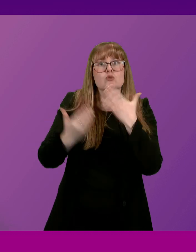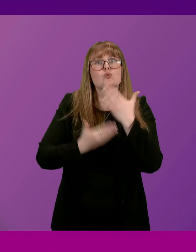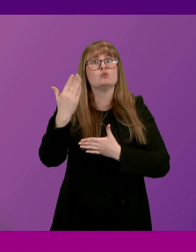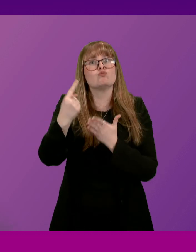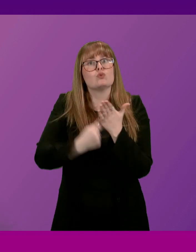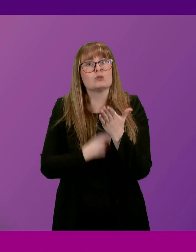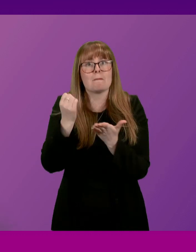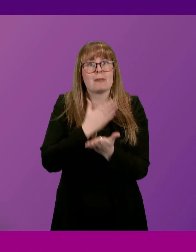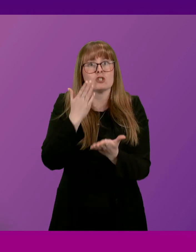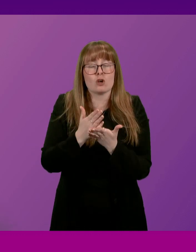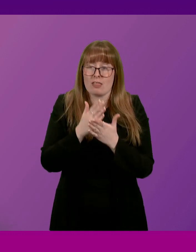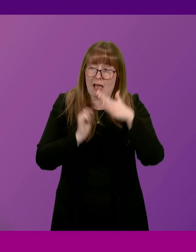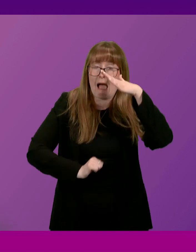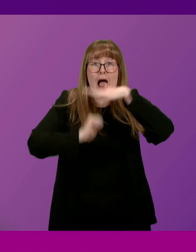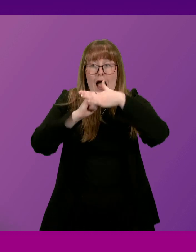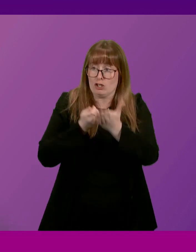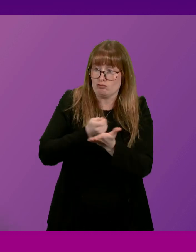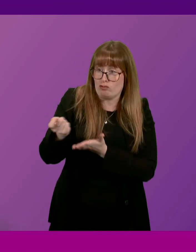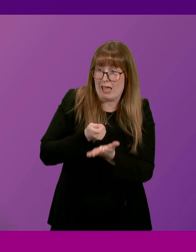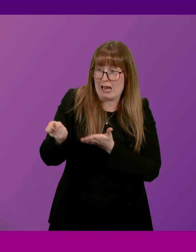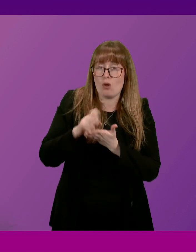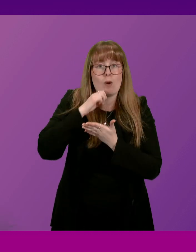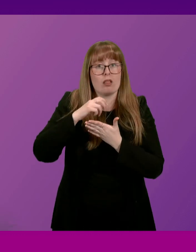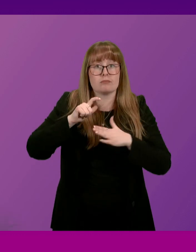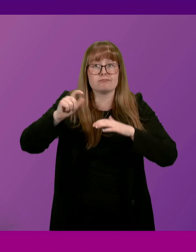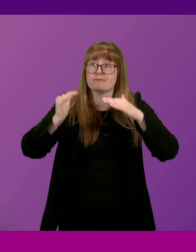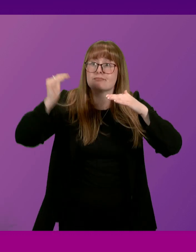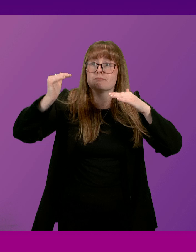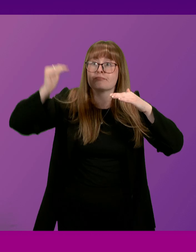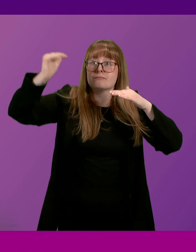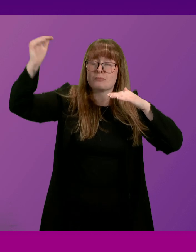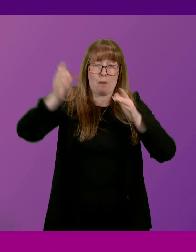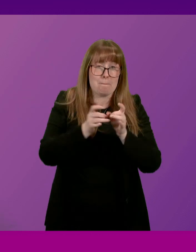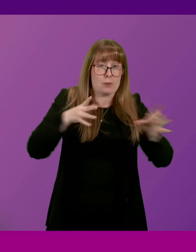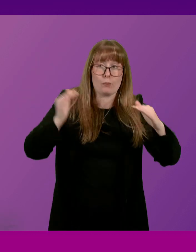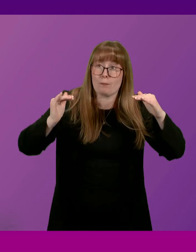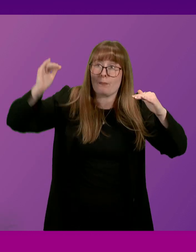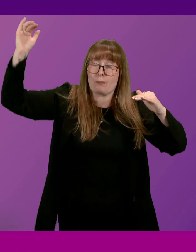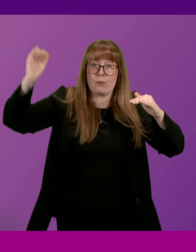sure that even the highest rents are going to keep on rising even faster than inflation.